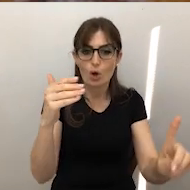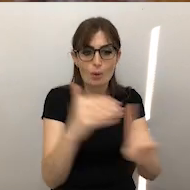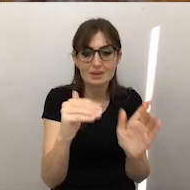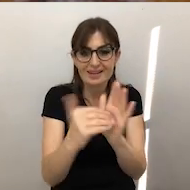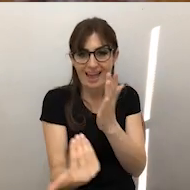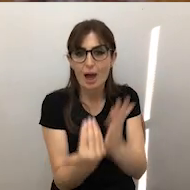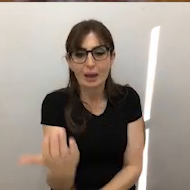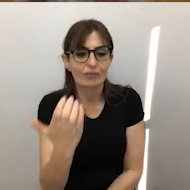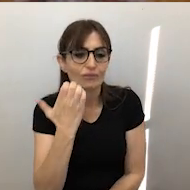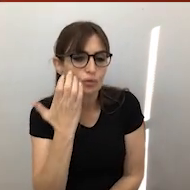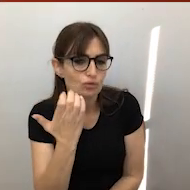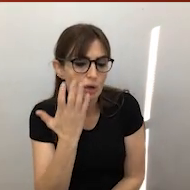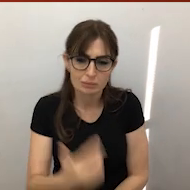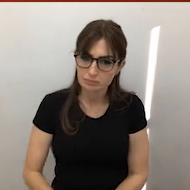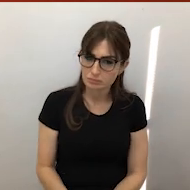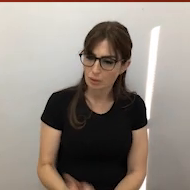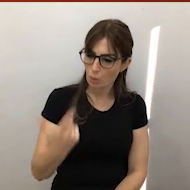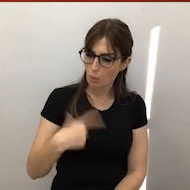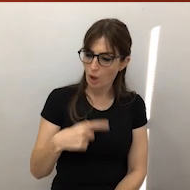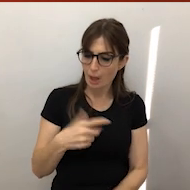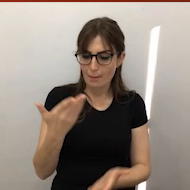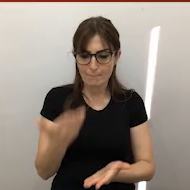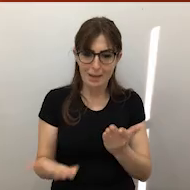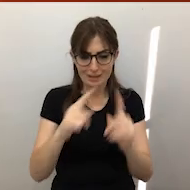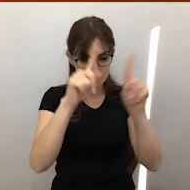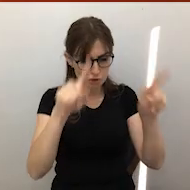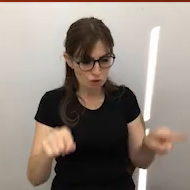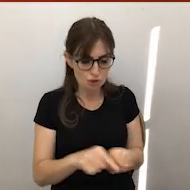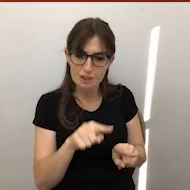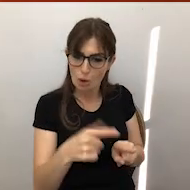now and in the future. So why is it called a balance sheet? It's called a balance sheet